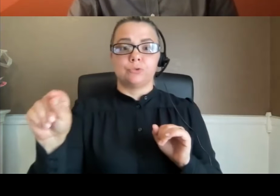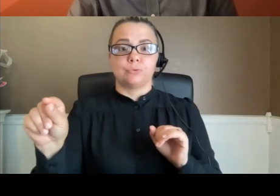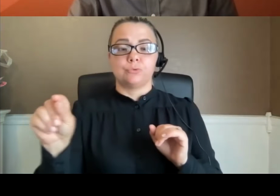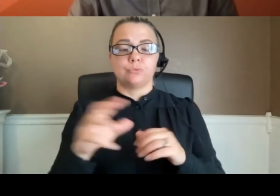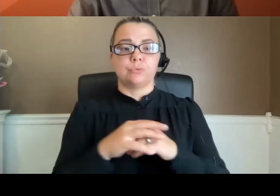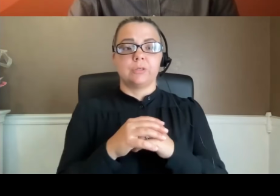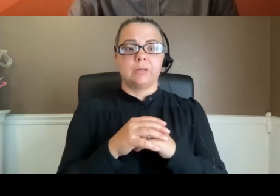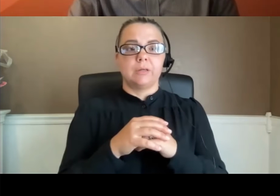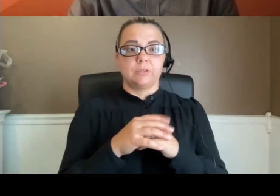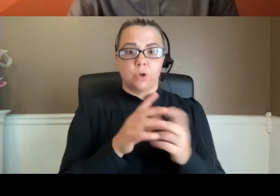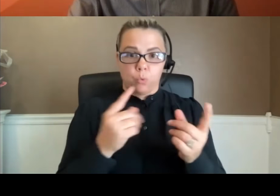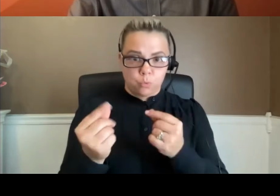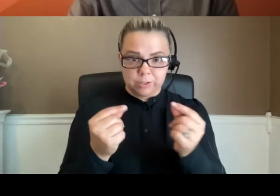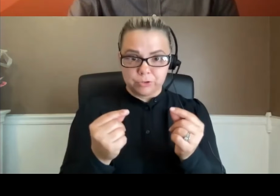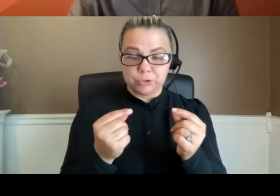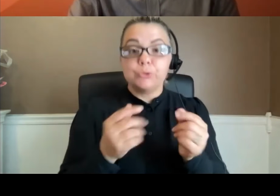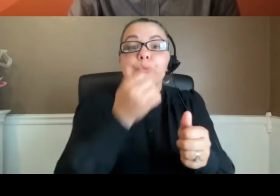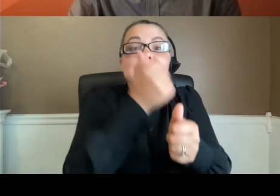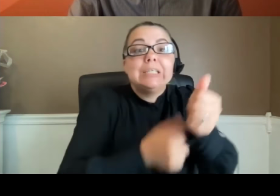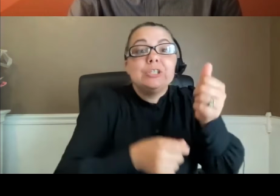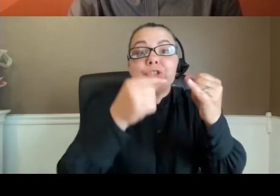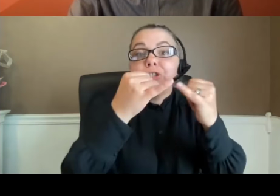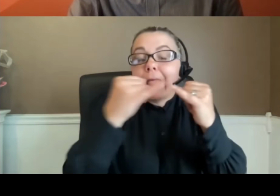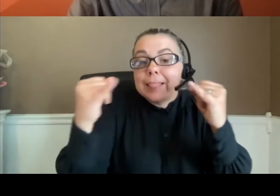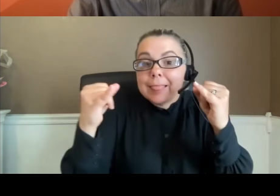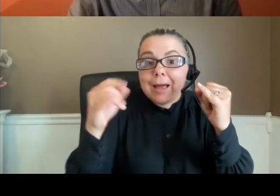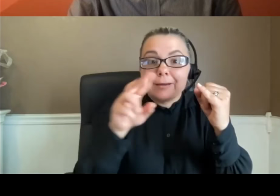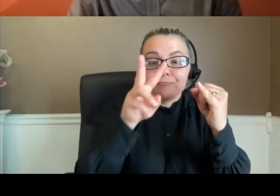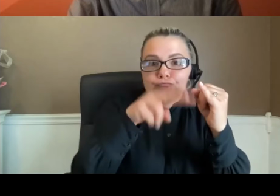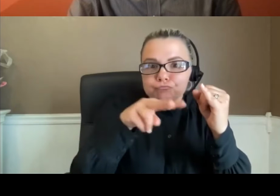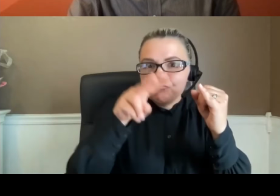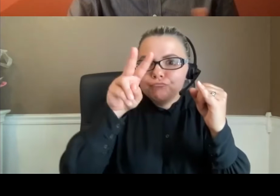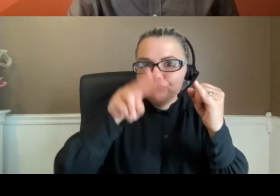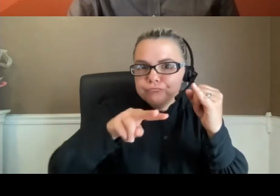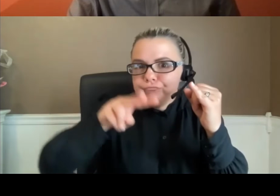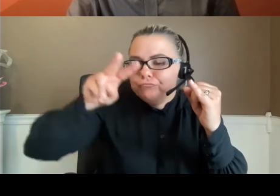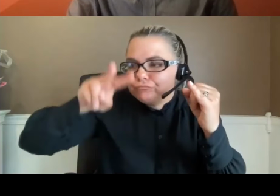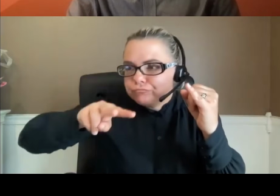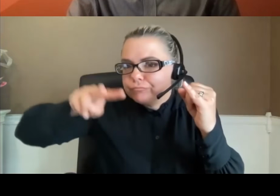to be going through each of these lines and point by point reading what the value